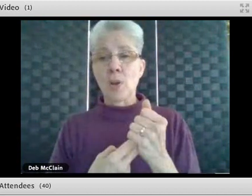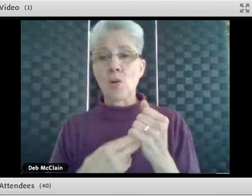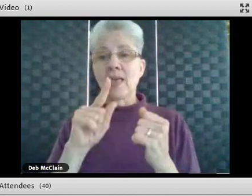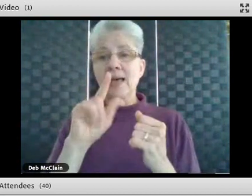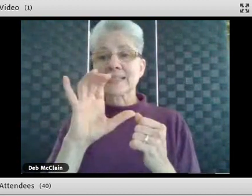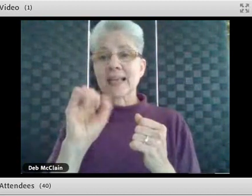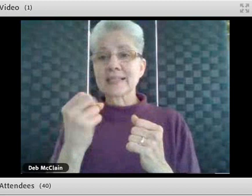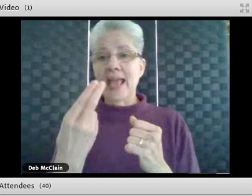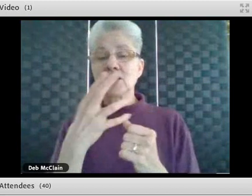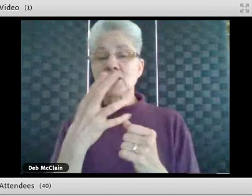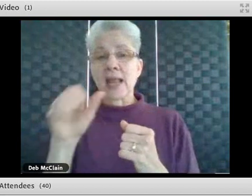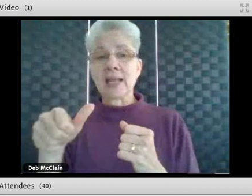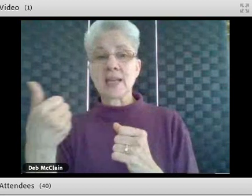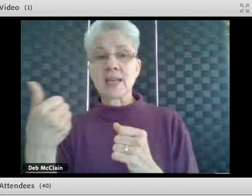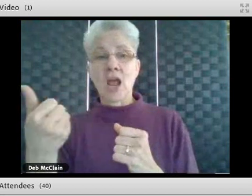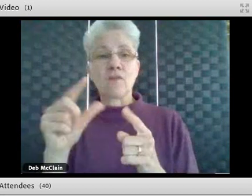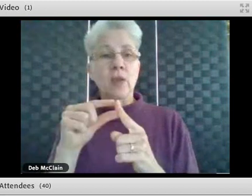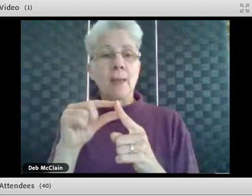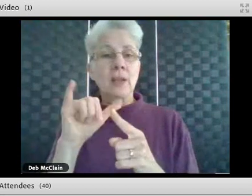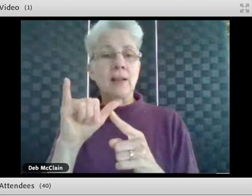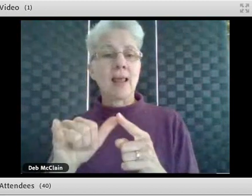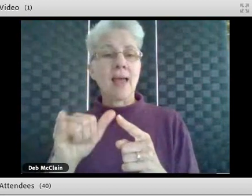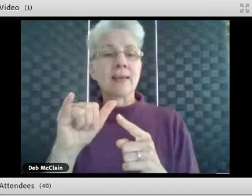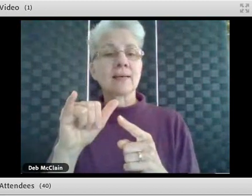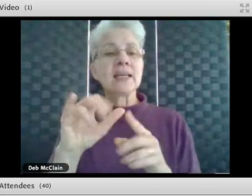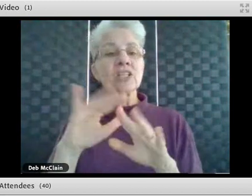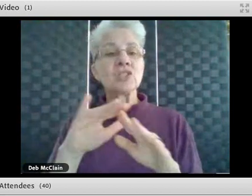and another vocabulary, like LC for Children's headings,